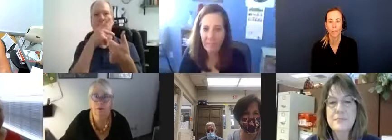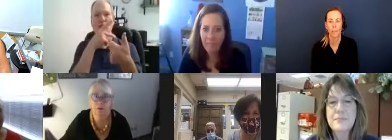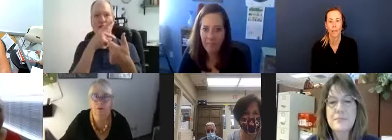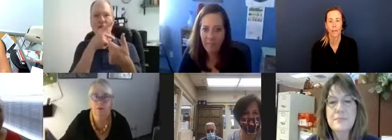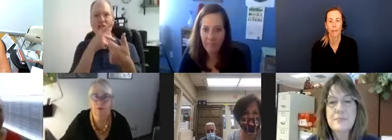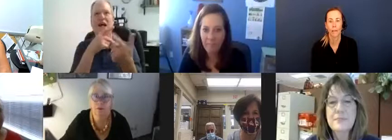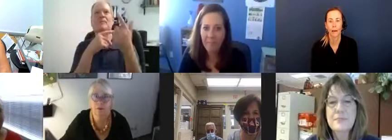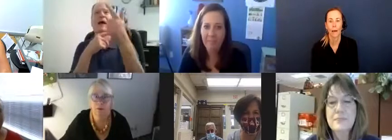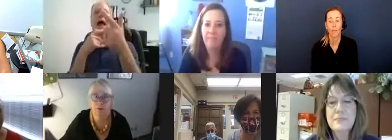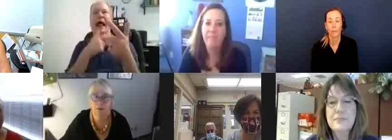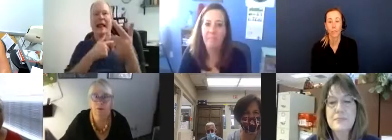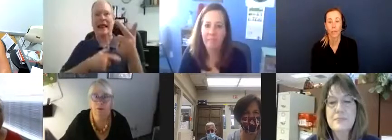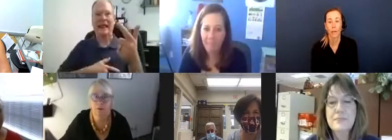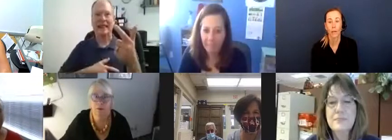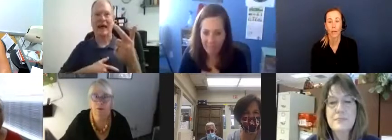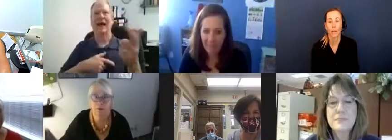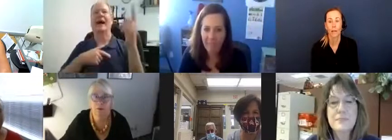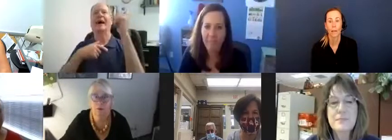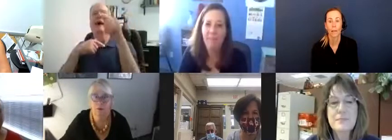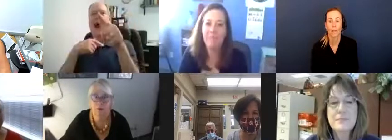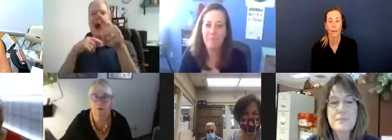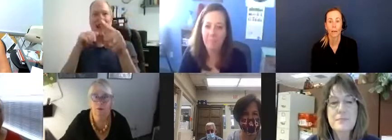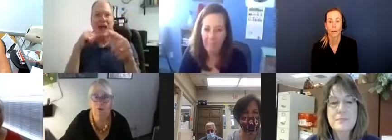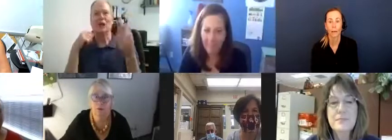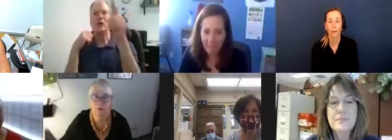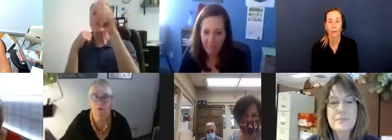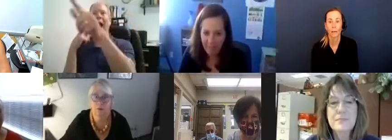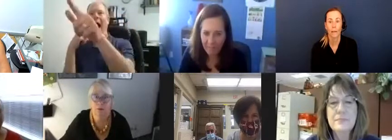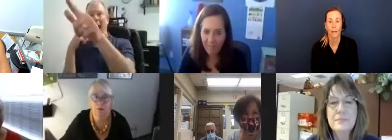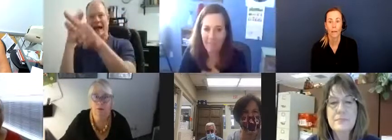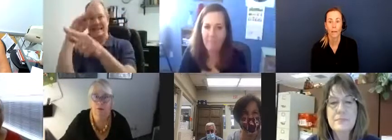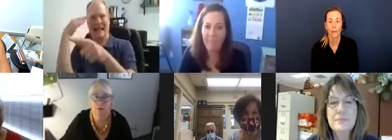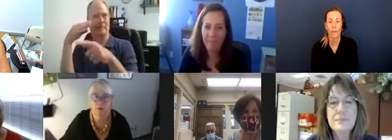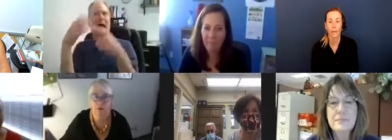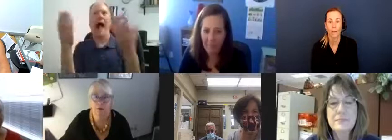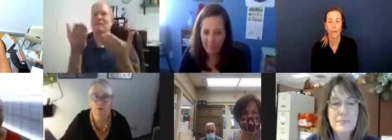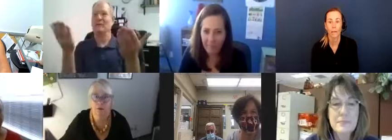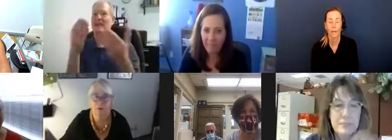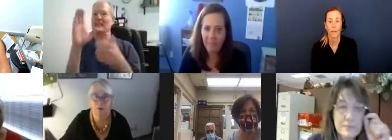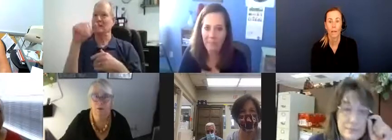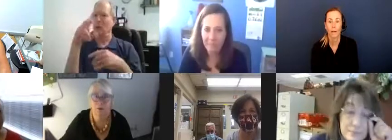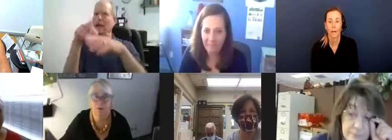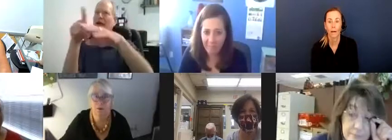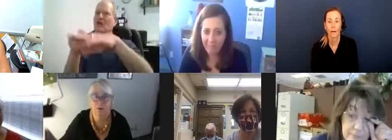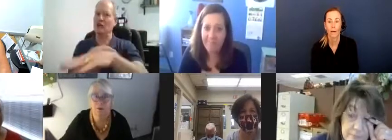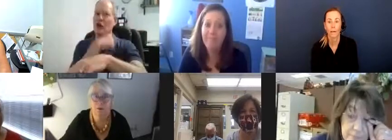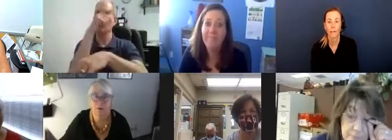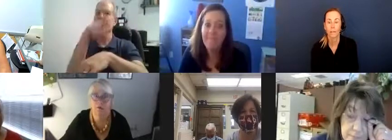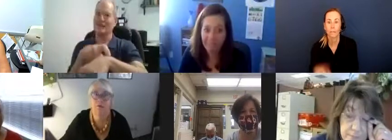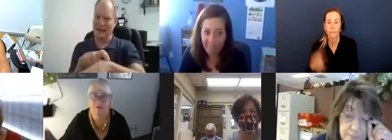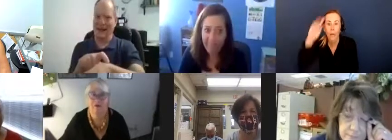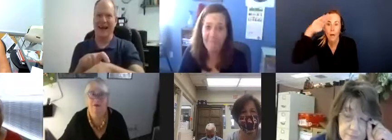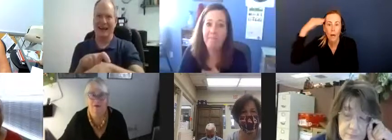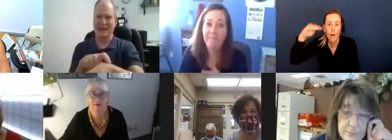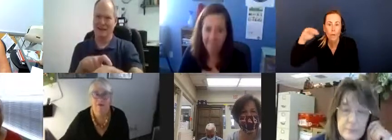Patricia, Letha, Andrea, and Debbie have been with COPD for a very long time.